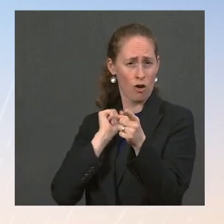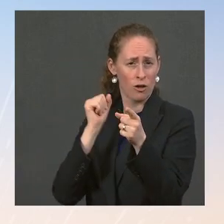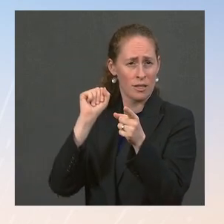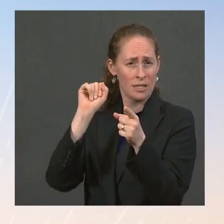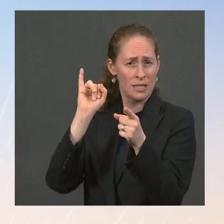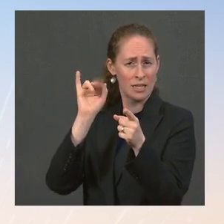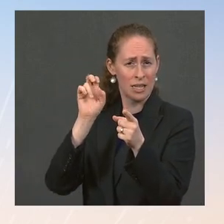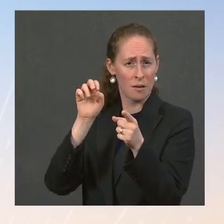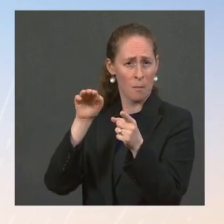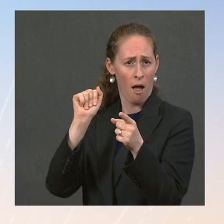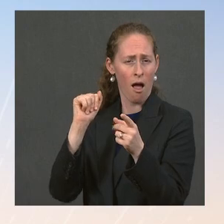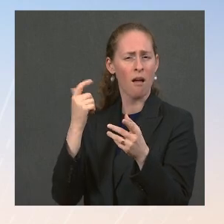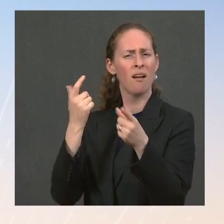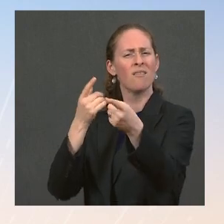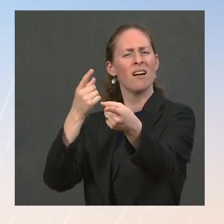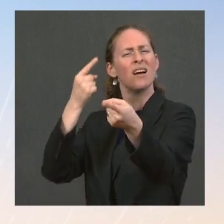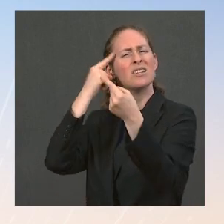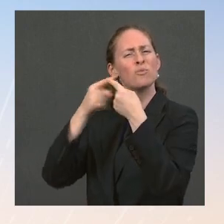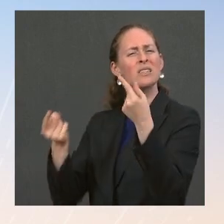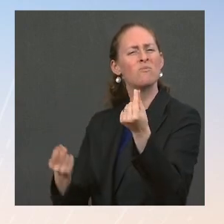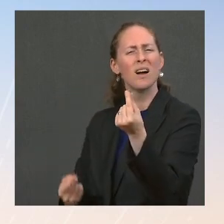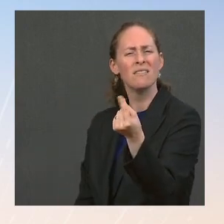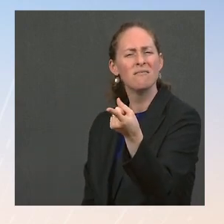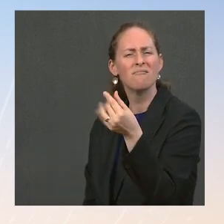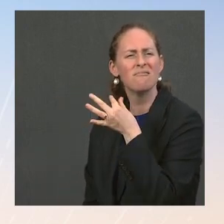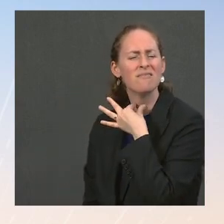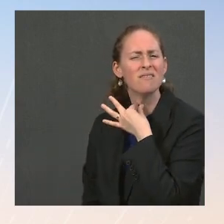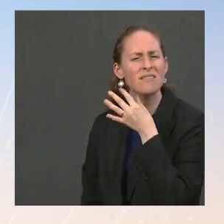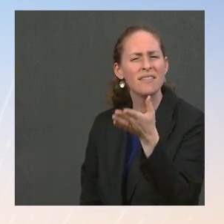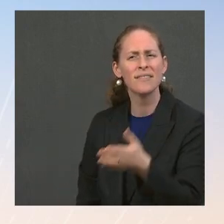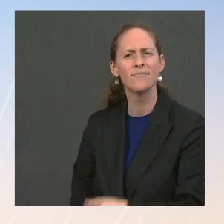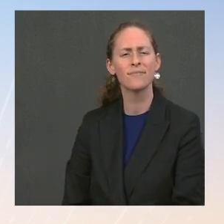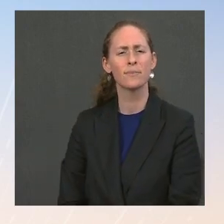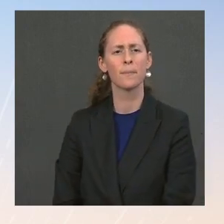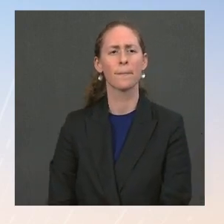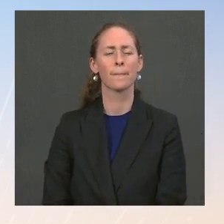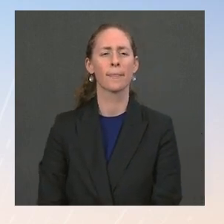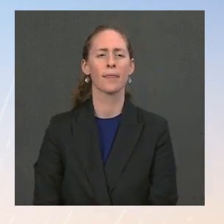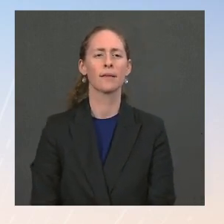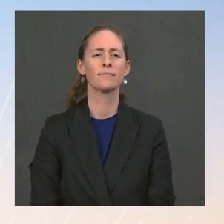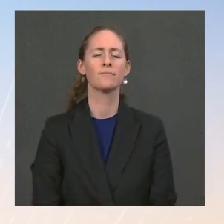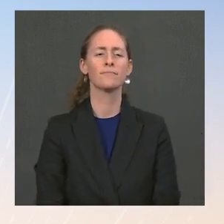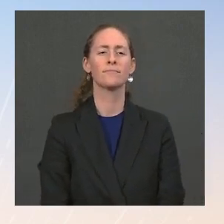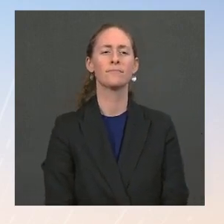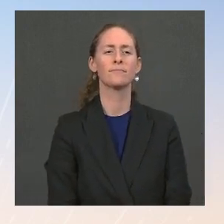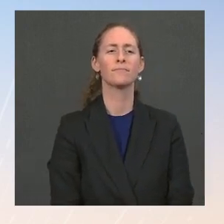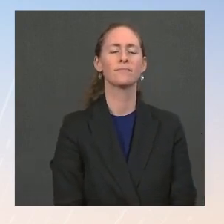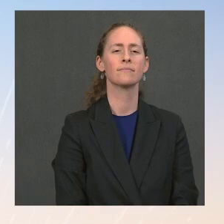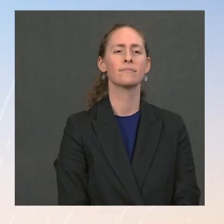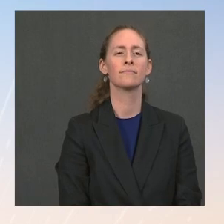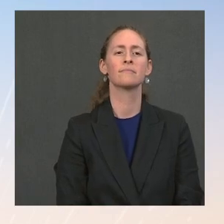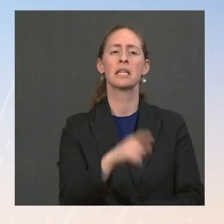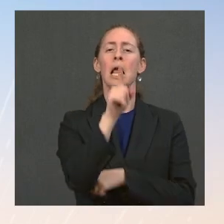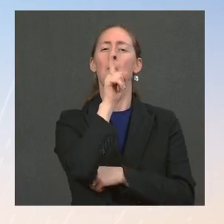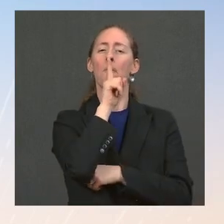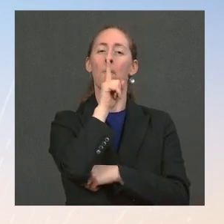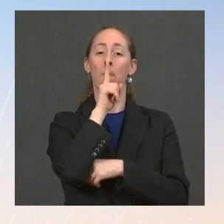Ms. Psaki: Well, we'll let her -- I wouldn't say we see it as areas of different -- difference with the President. The President is working to -- obviously,